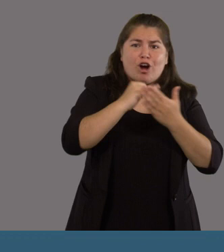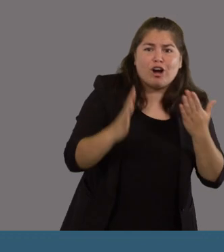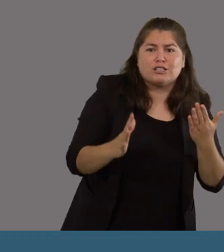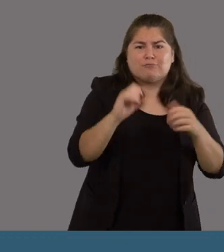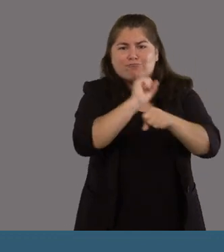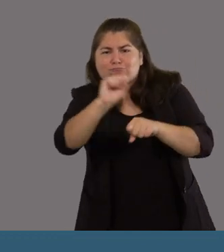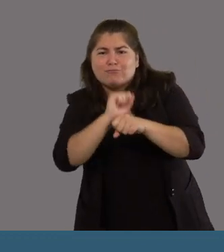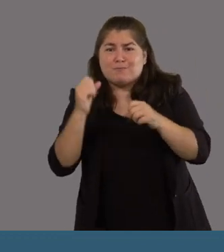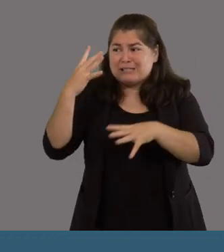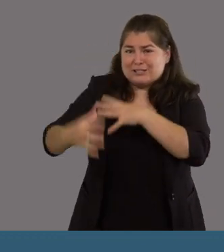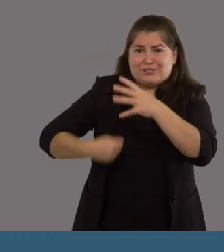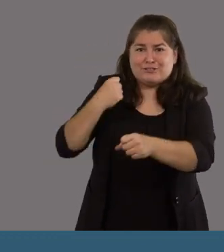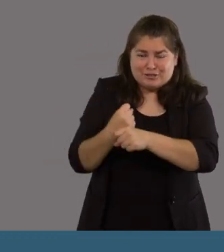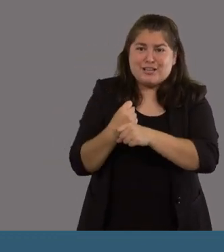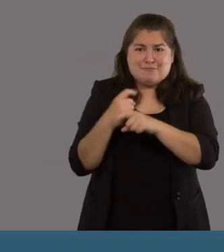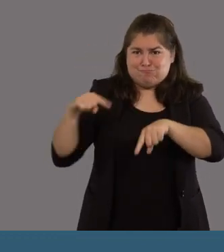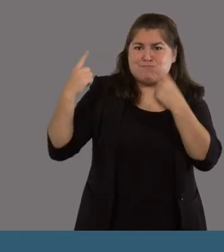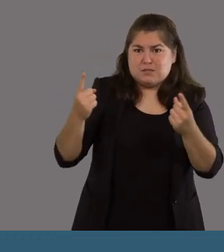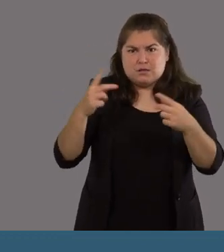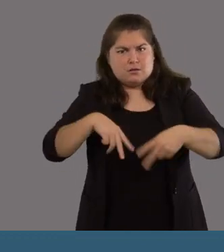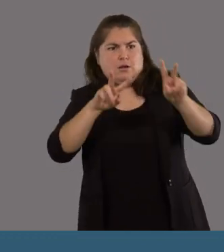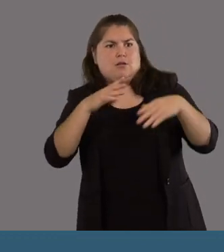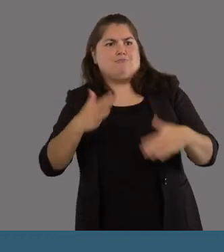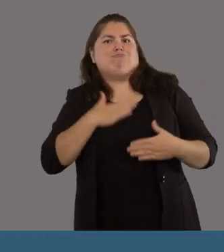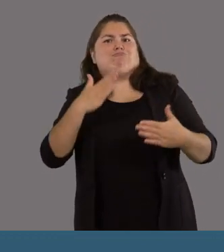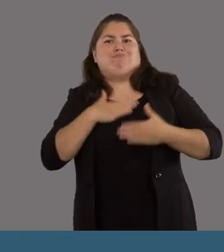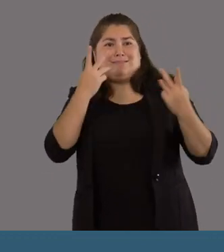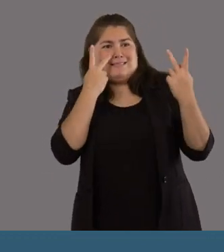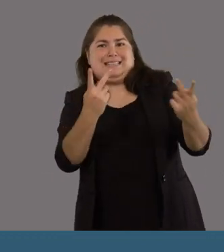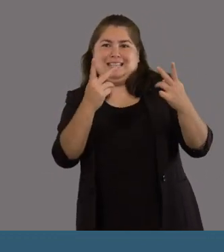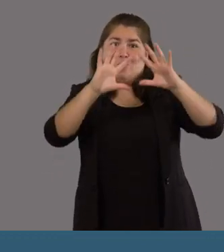had been working in their field for several decades, participants were pleased to see